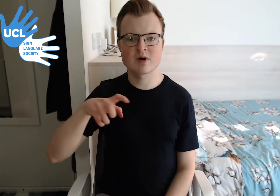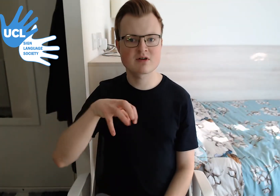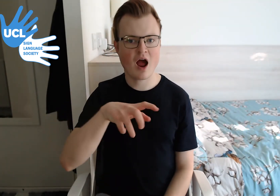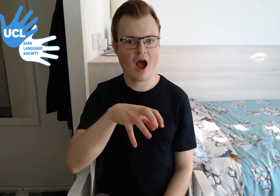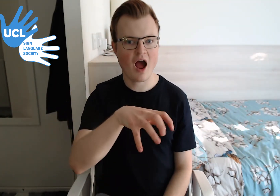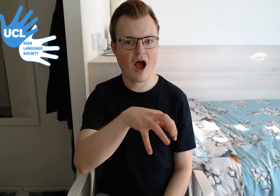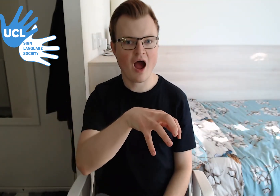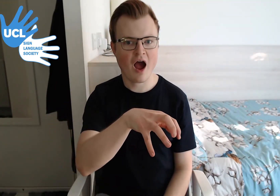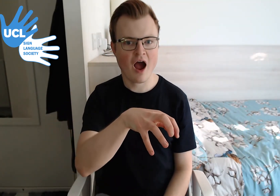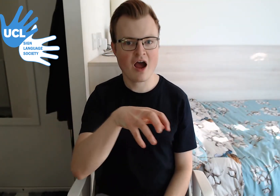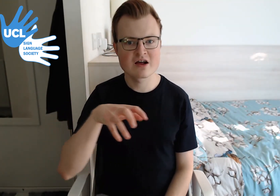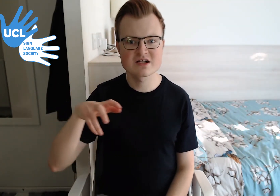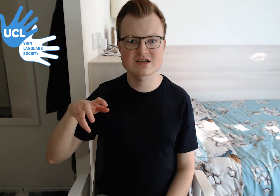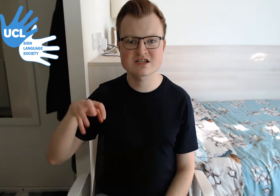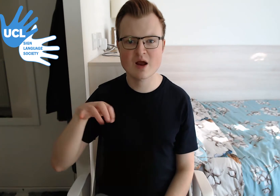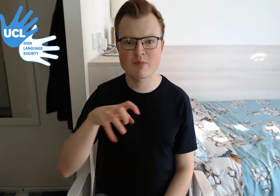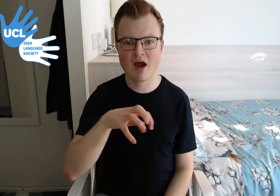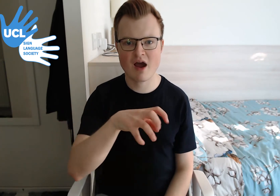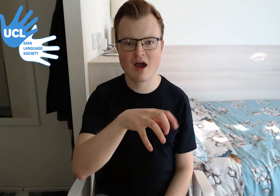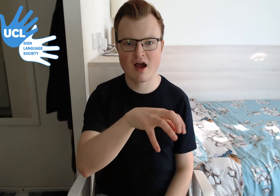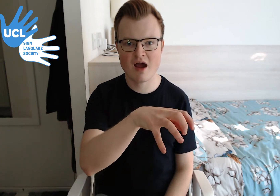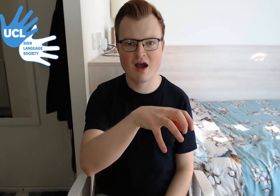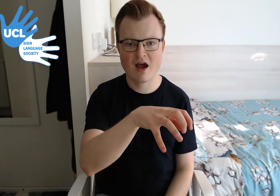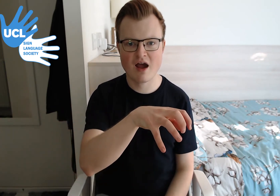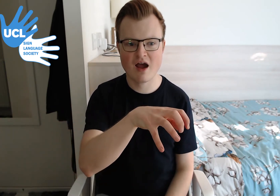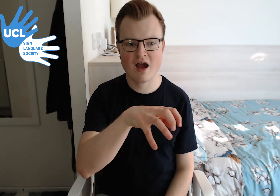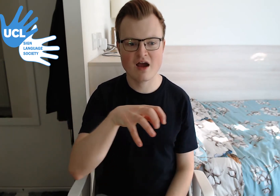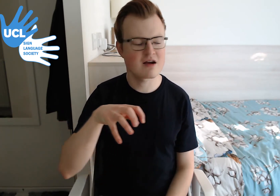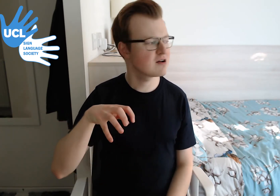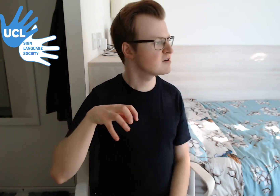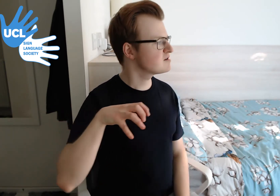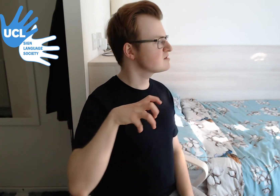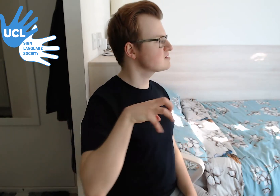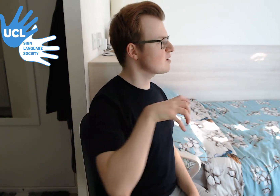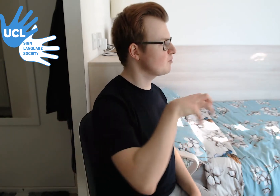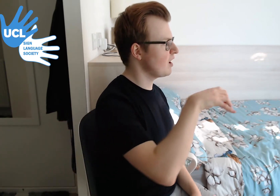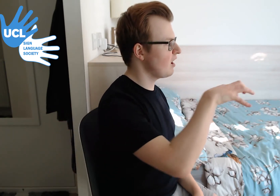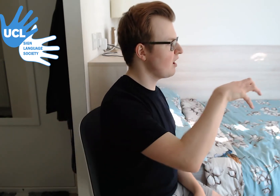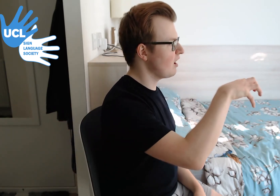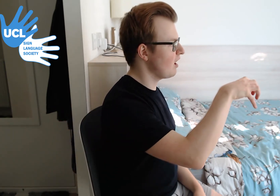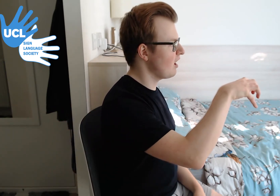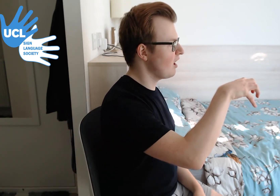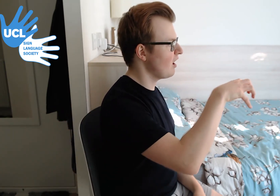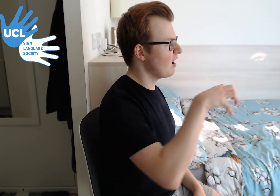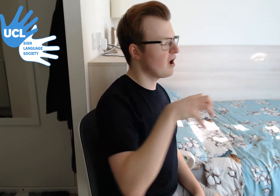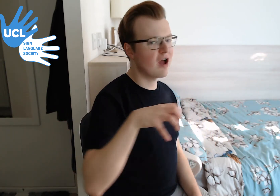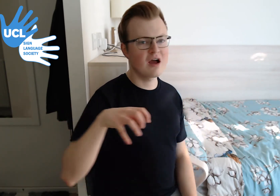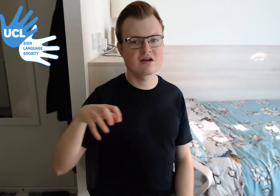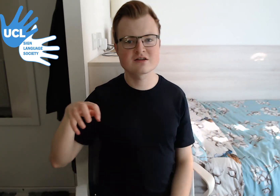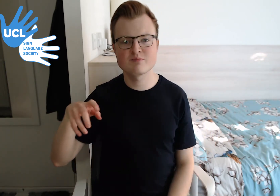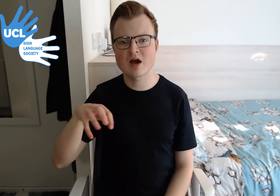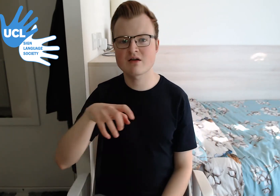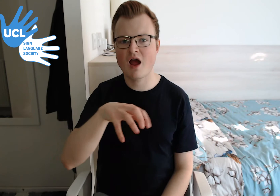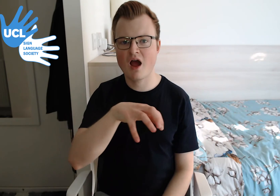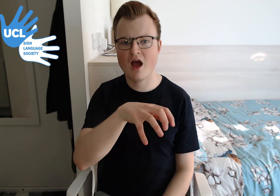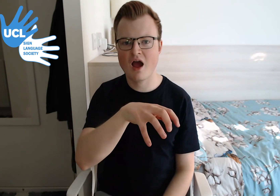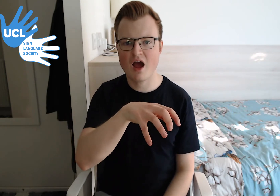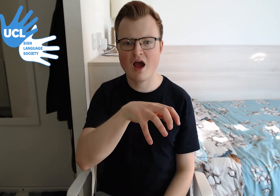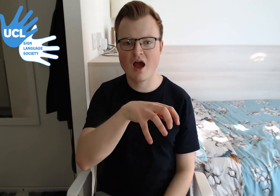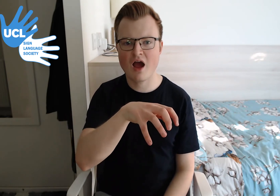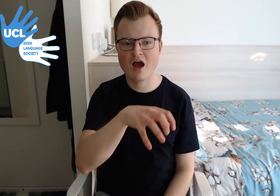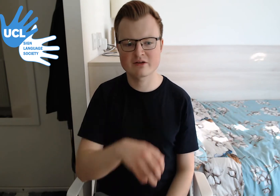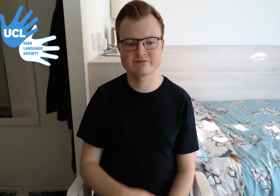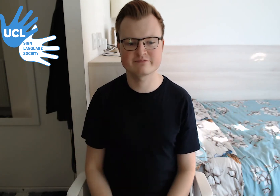Spider